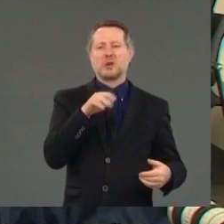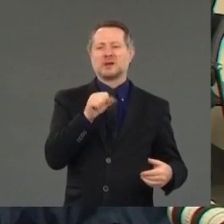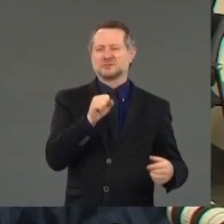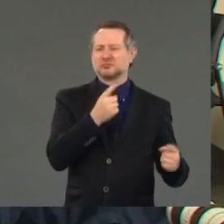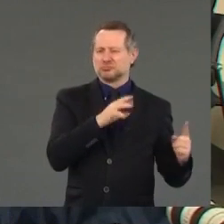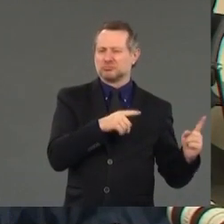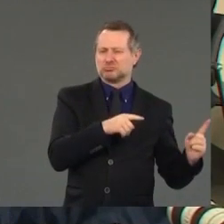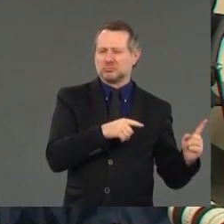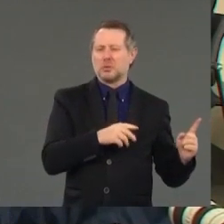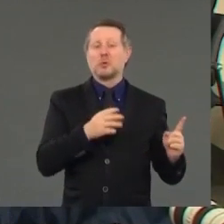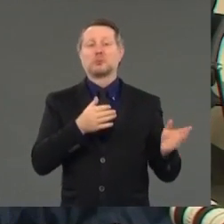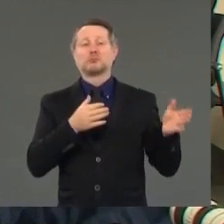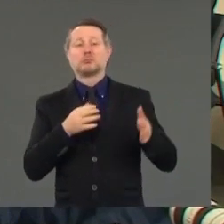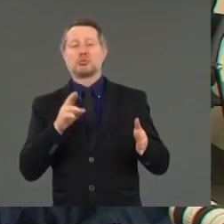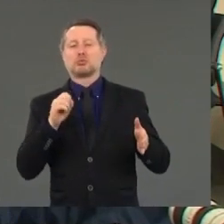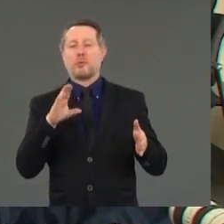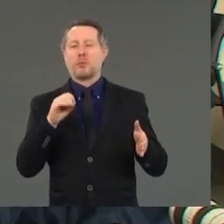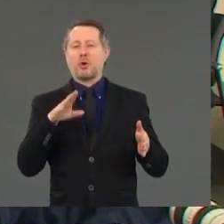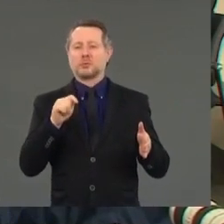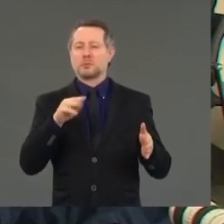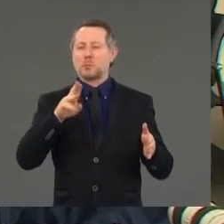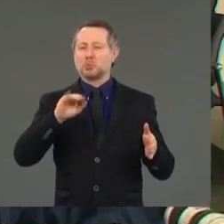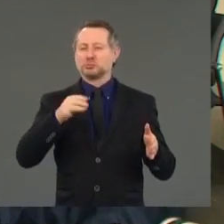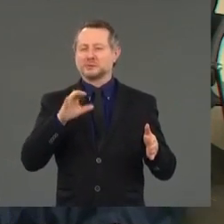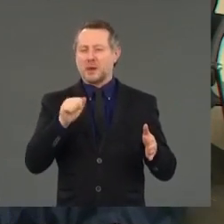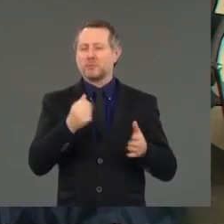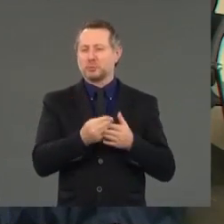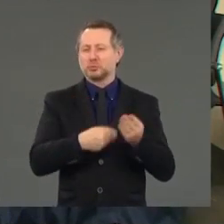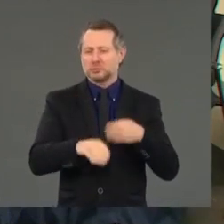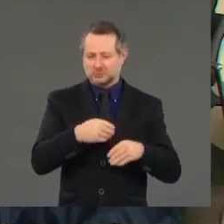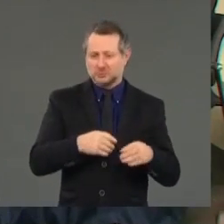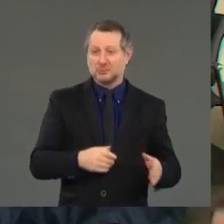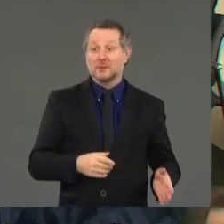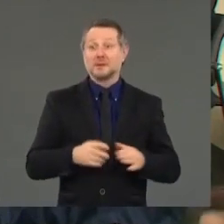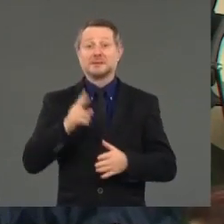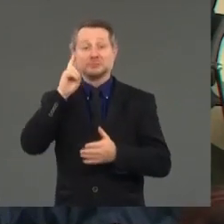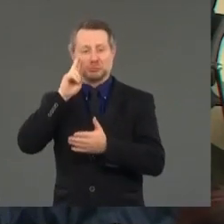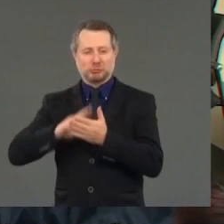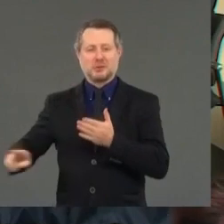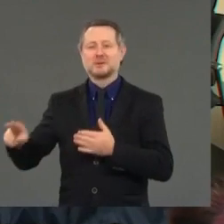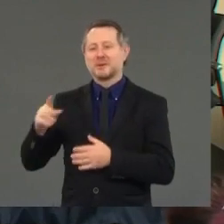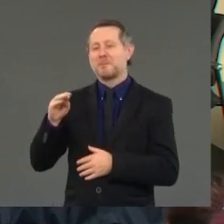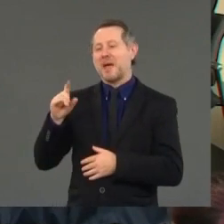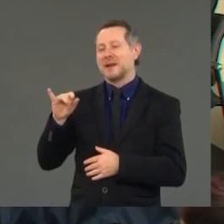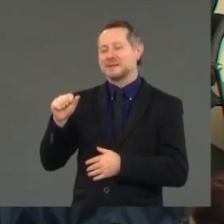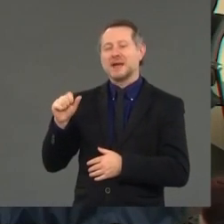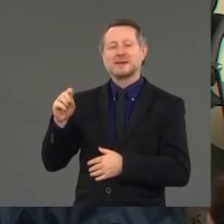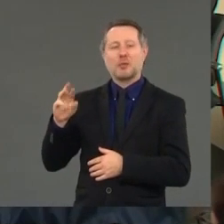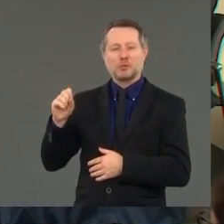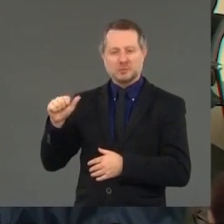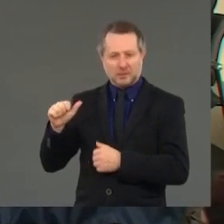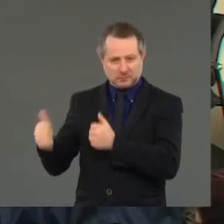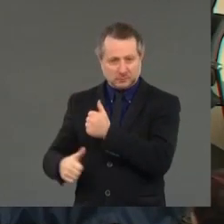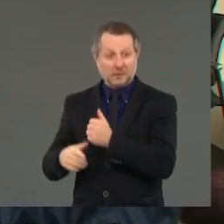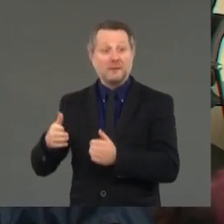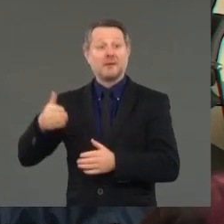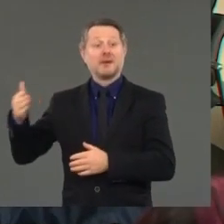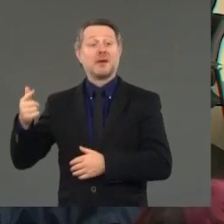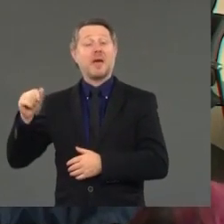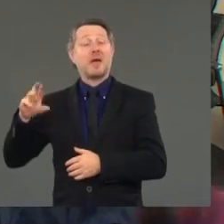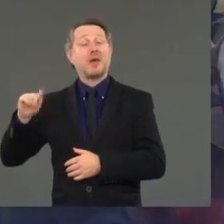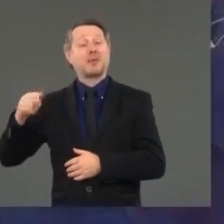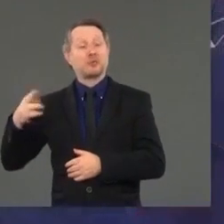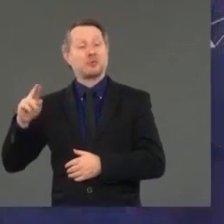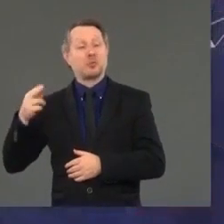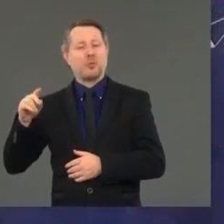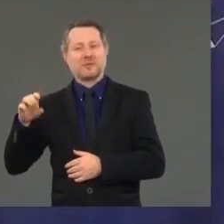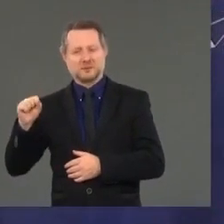TODAY FROM MY LEFT ROBERT HUH-UH